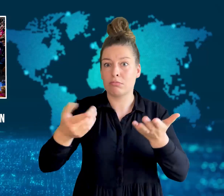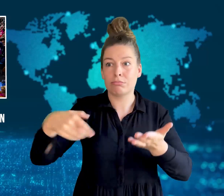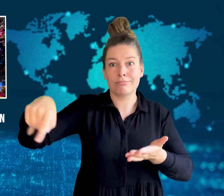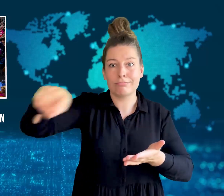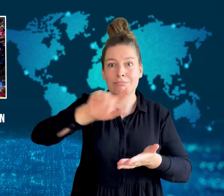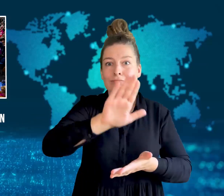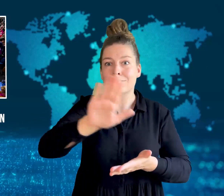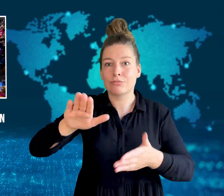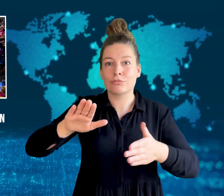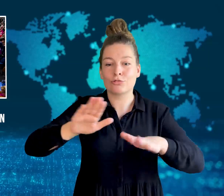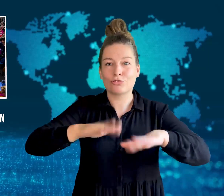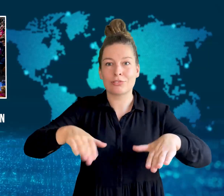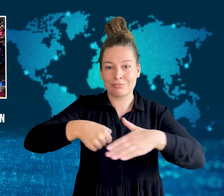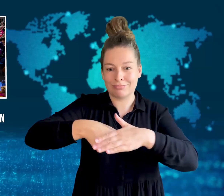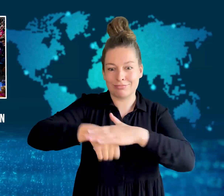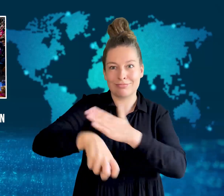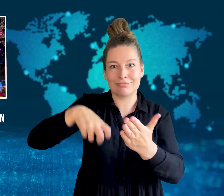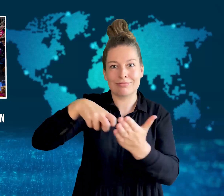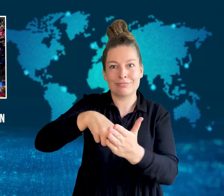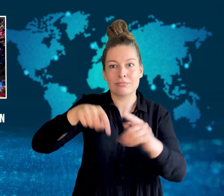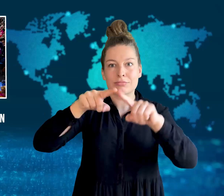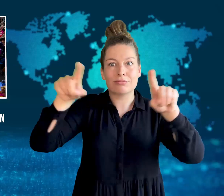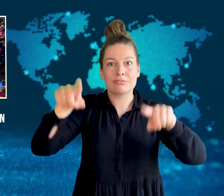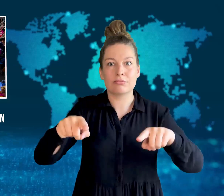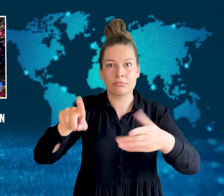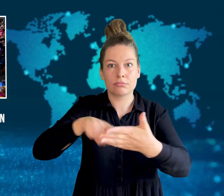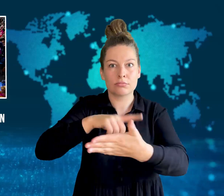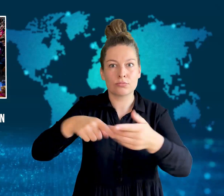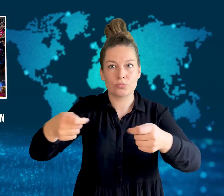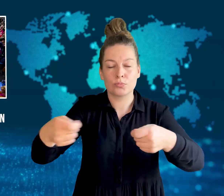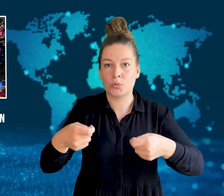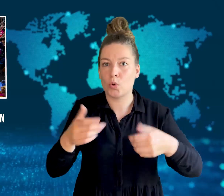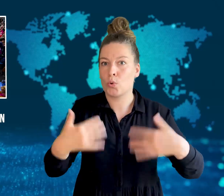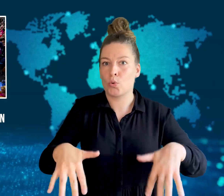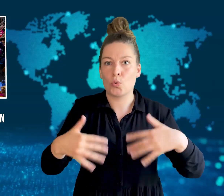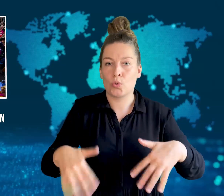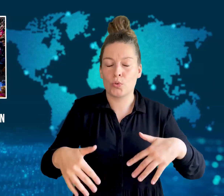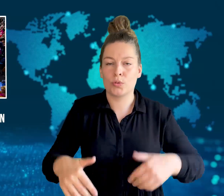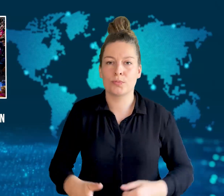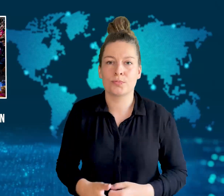their children's birth certificates being invalid as well.